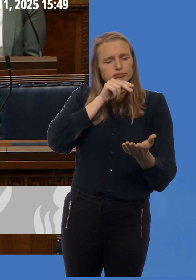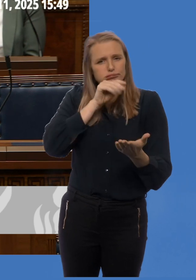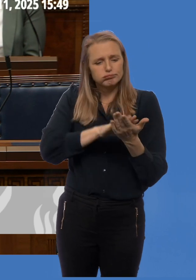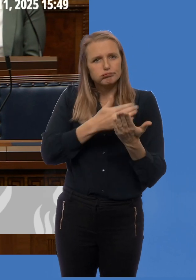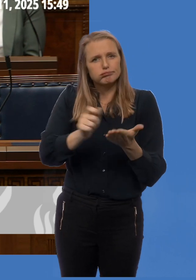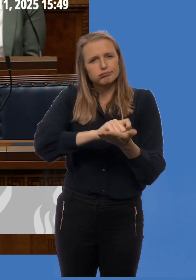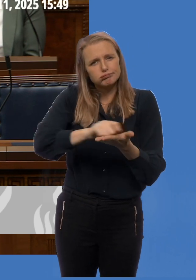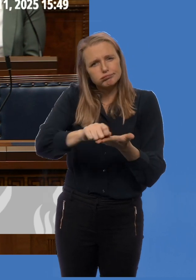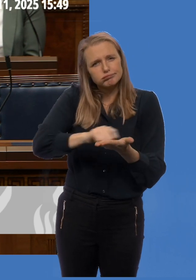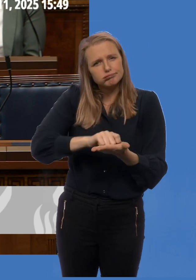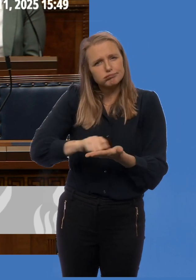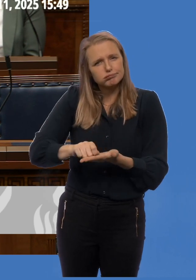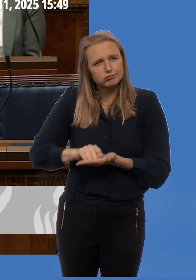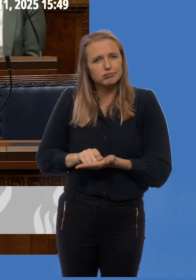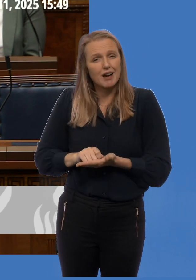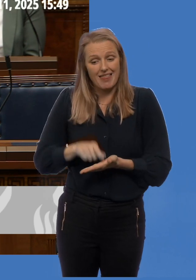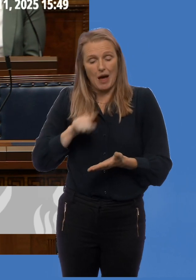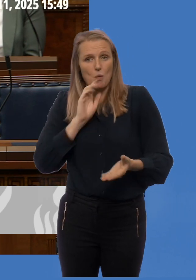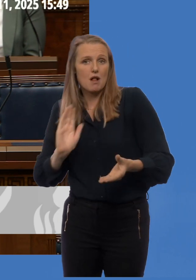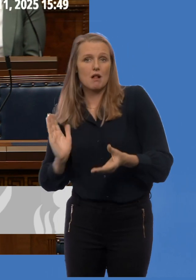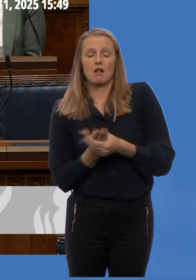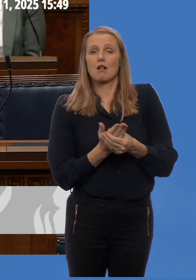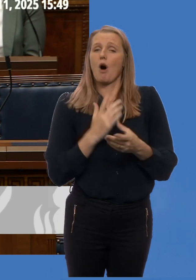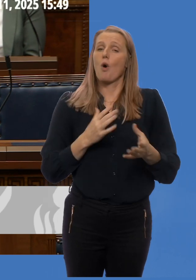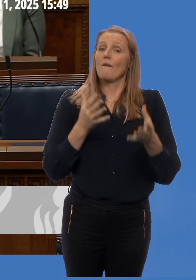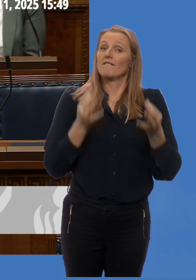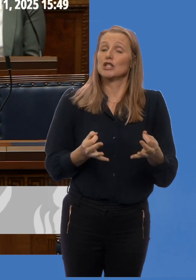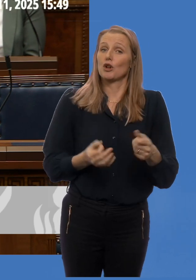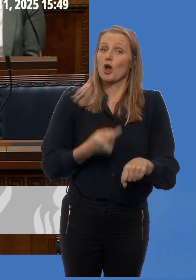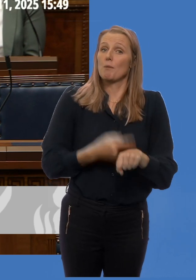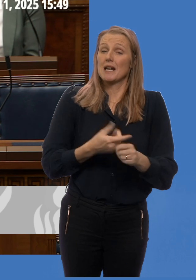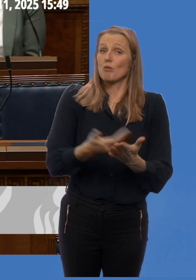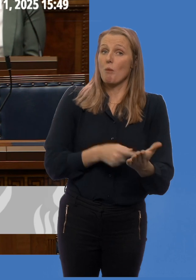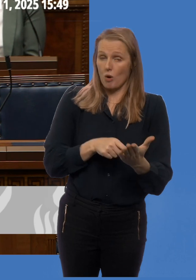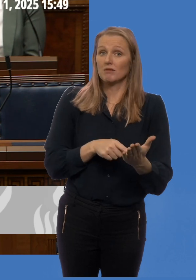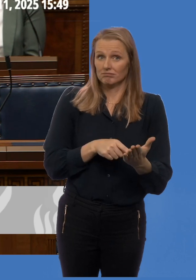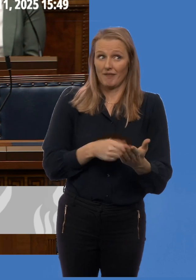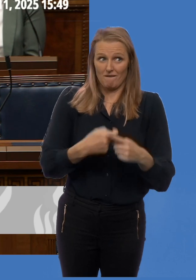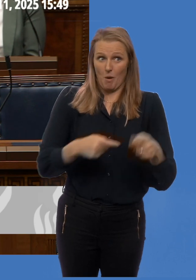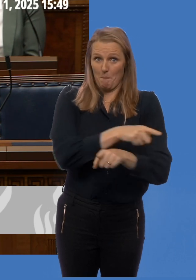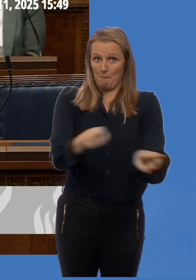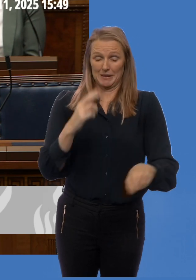in the official committee report. This process should help ensure that deaf individuals